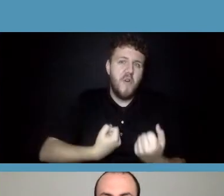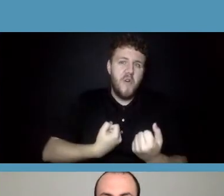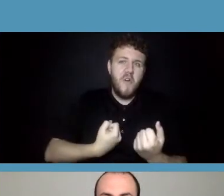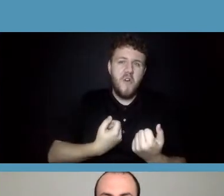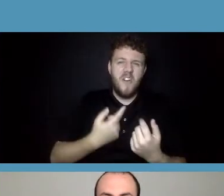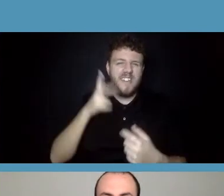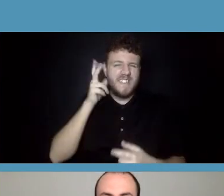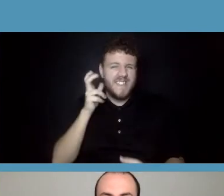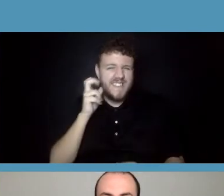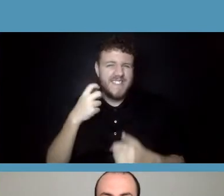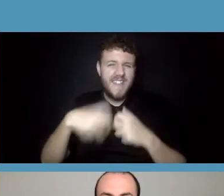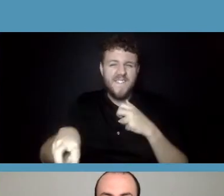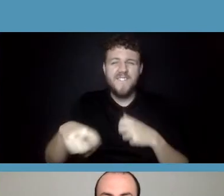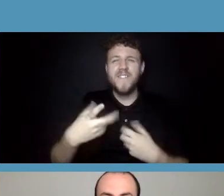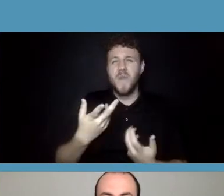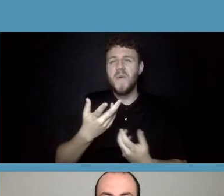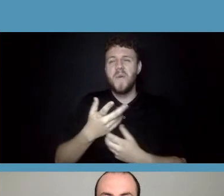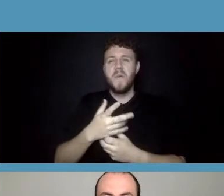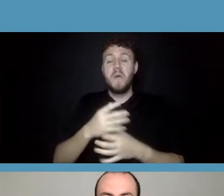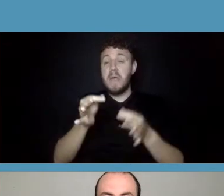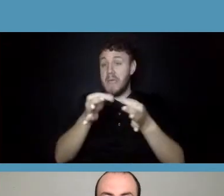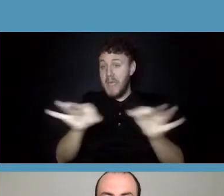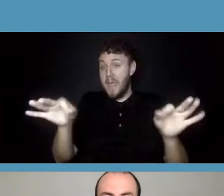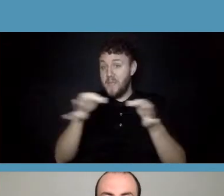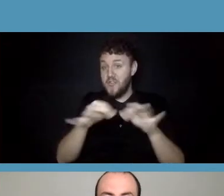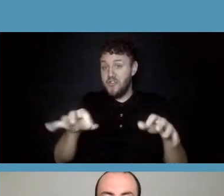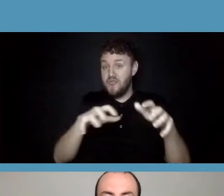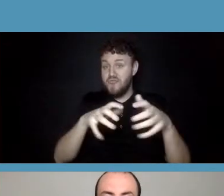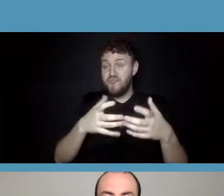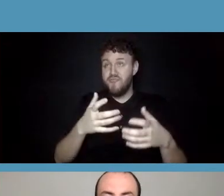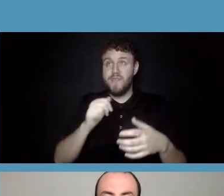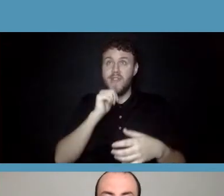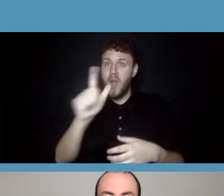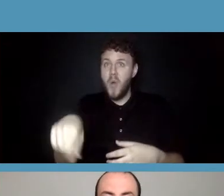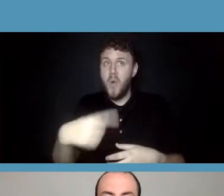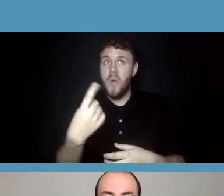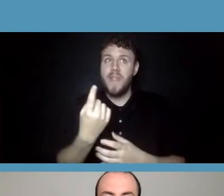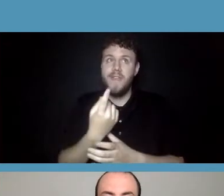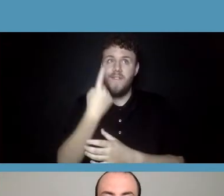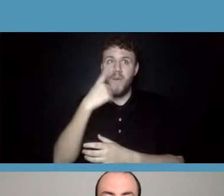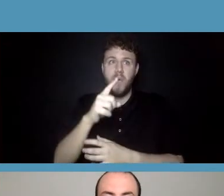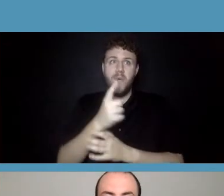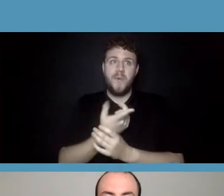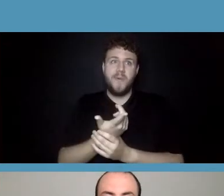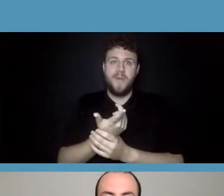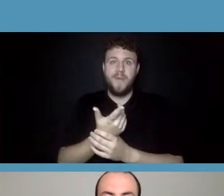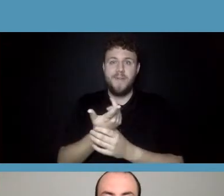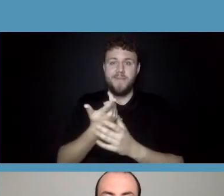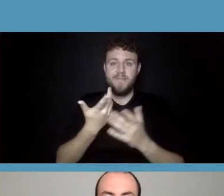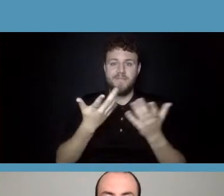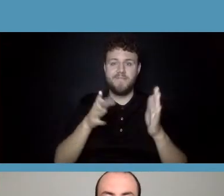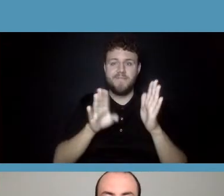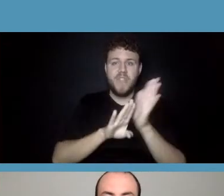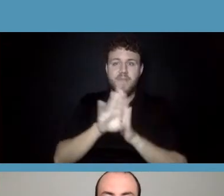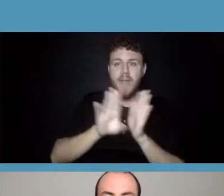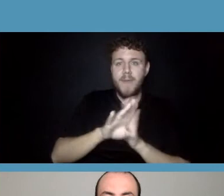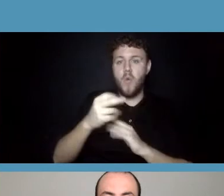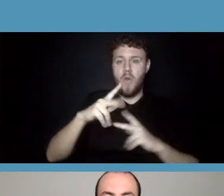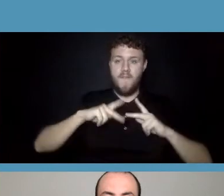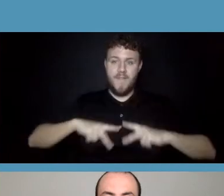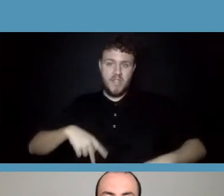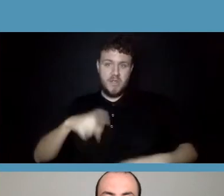tricky. And so captions -- it is not only just a developmental or physical need, it